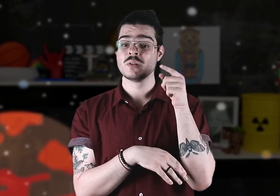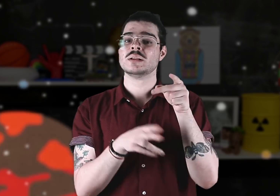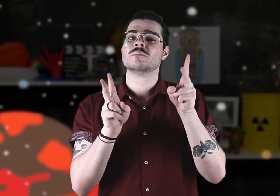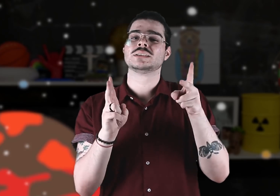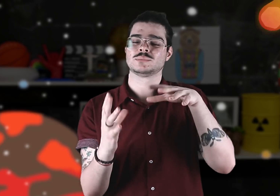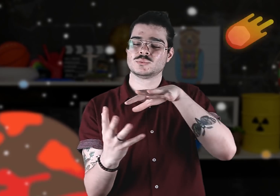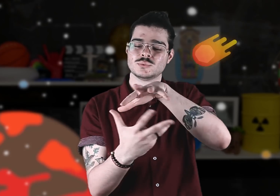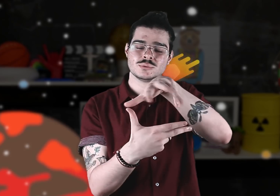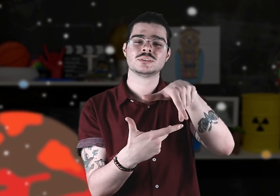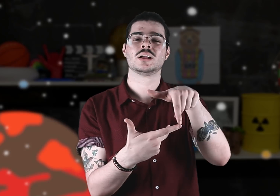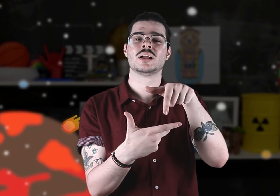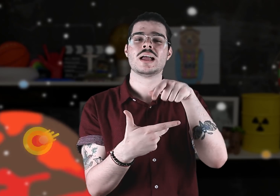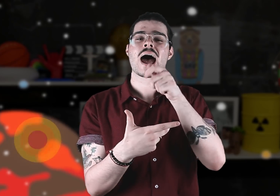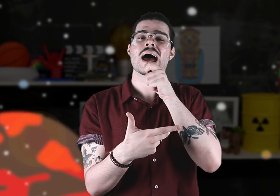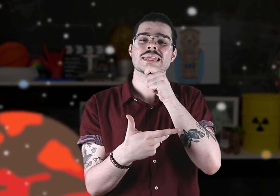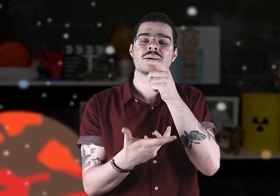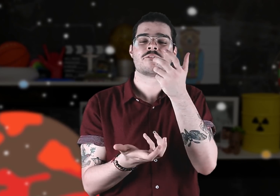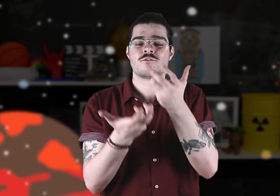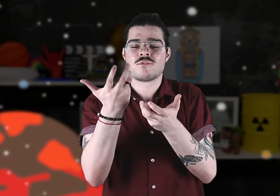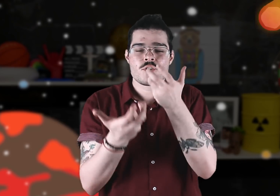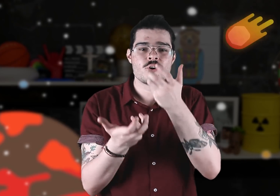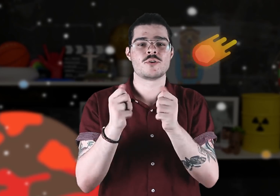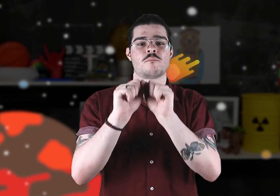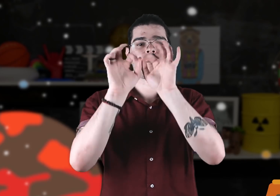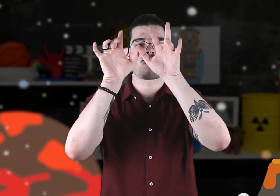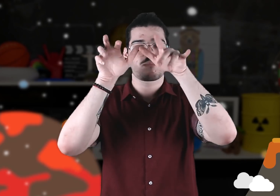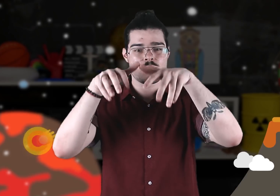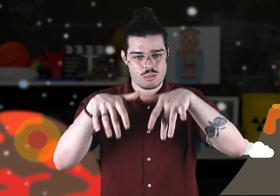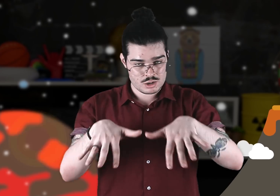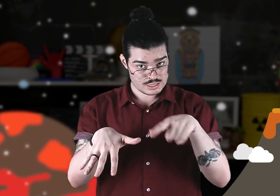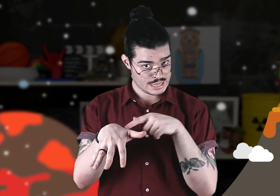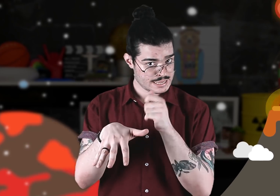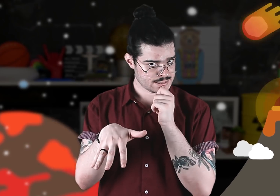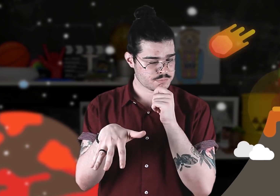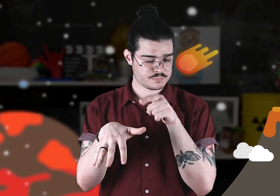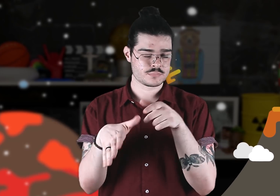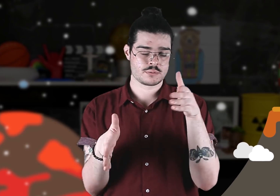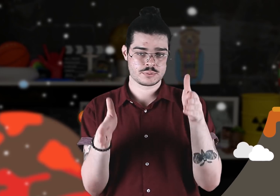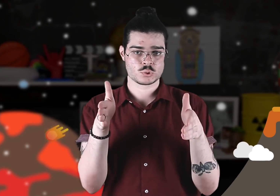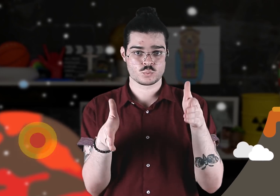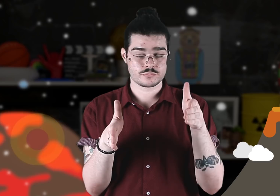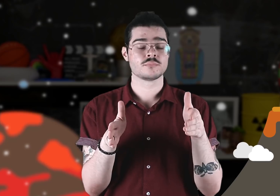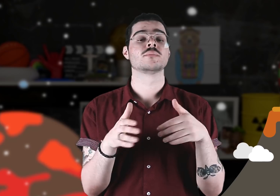that our planet was still lava.